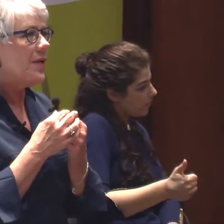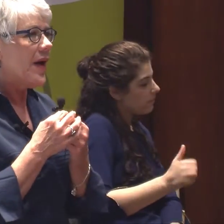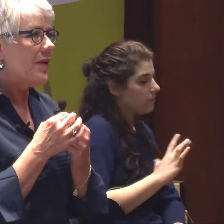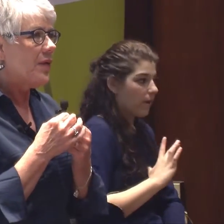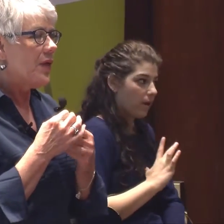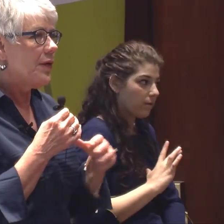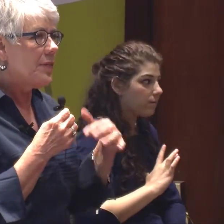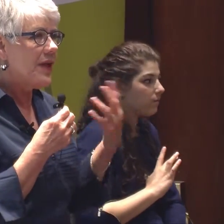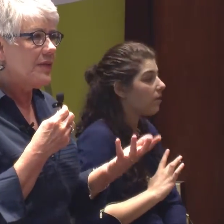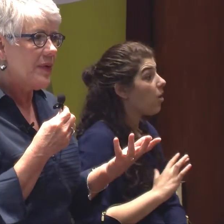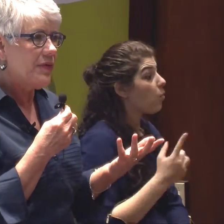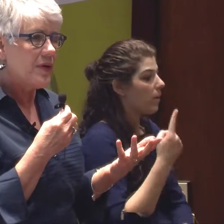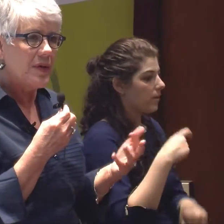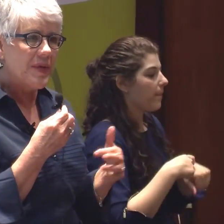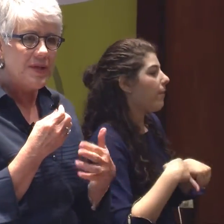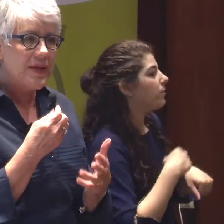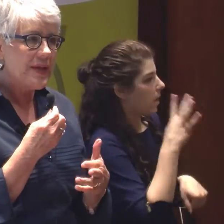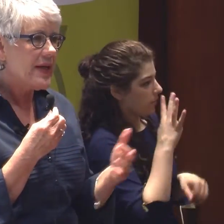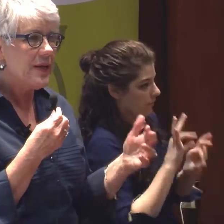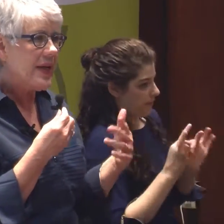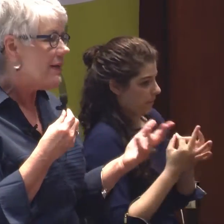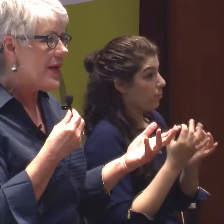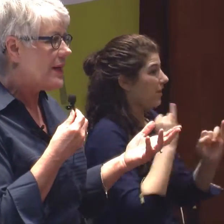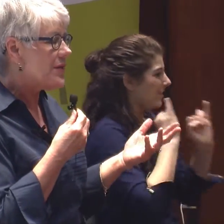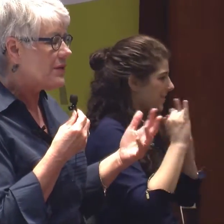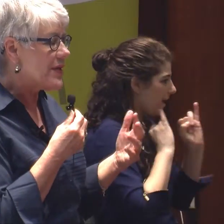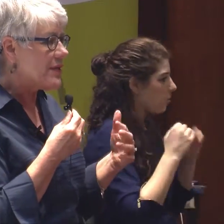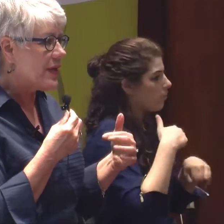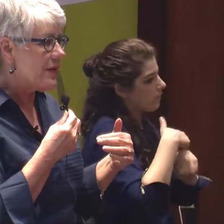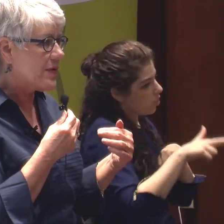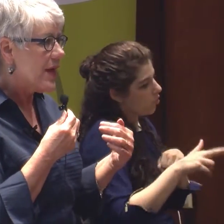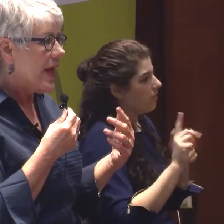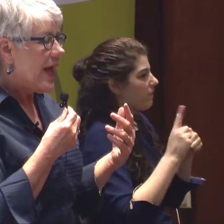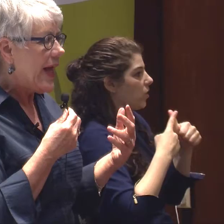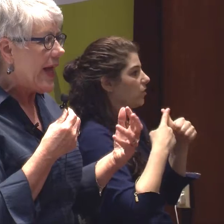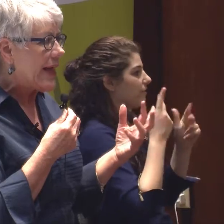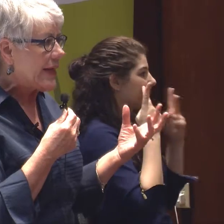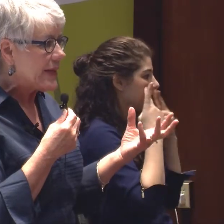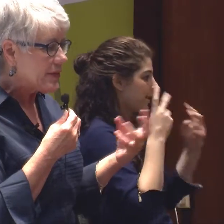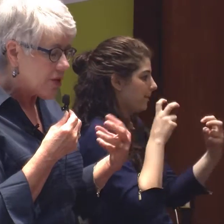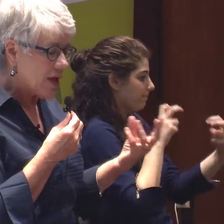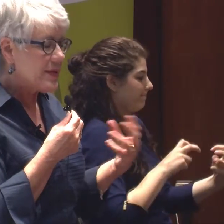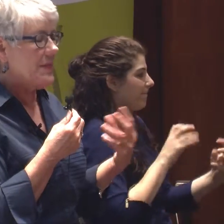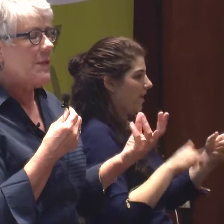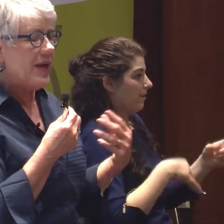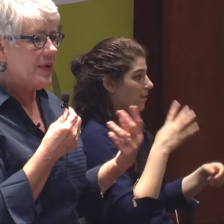know, it would be the referral, and we do the intake, we have that initial visit whatever, and talk some about what